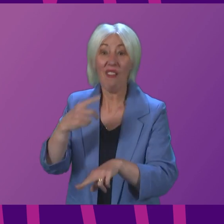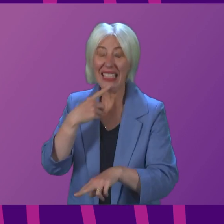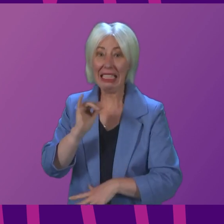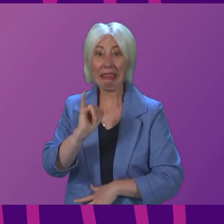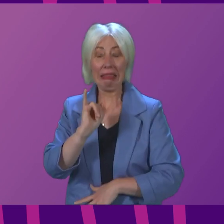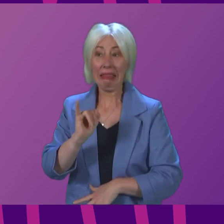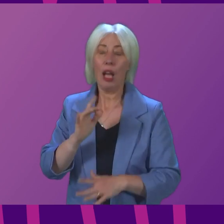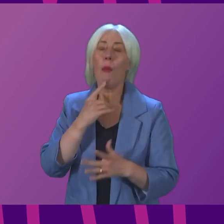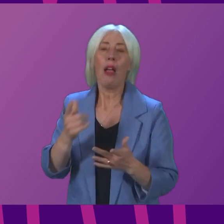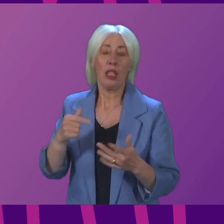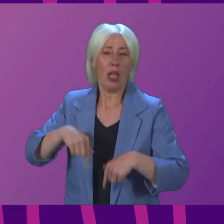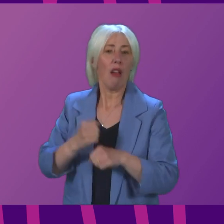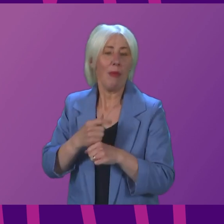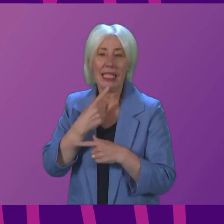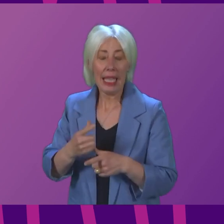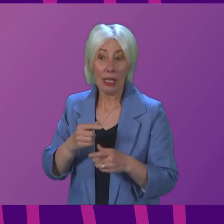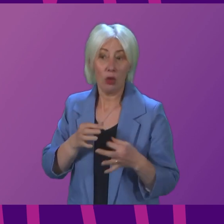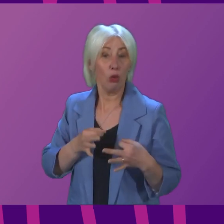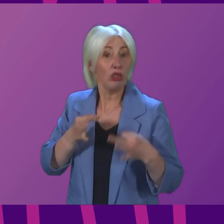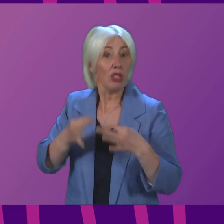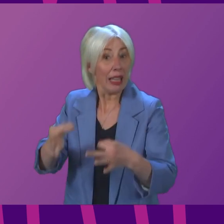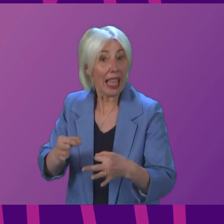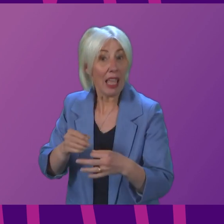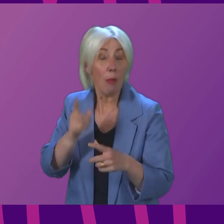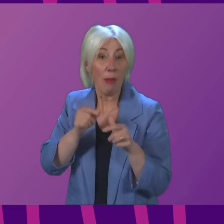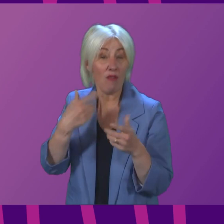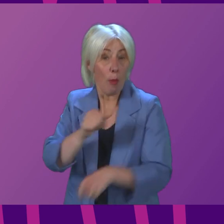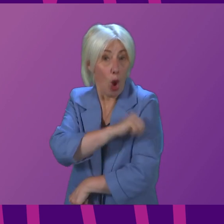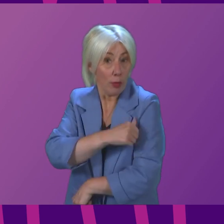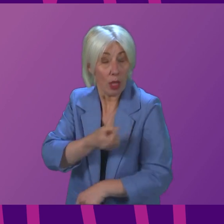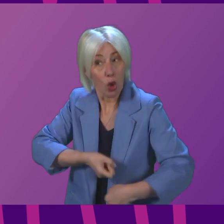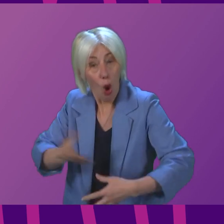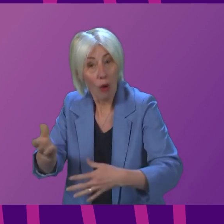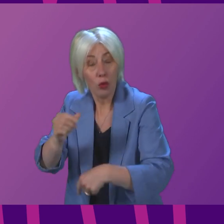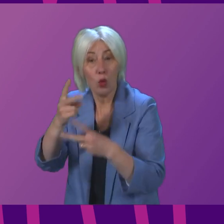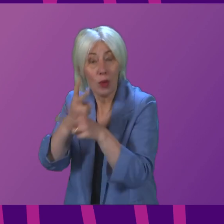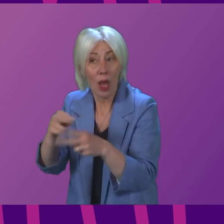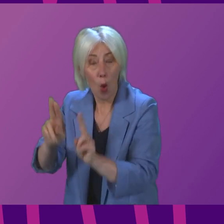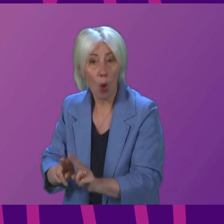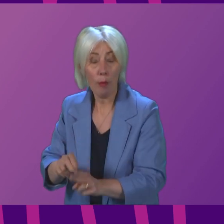discharge from hospitals should not be hindered. On 26 March 2020, this Government’s guidance said: